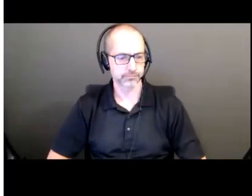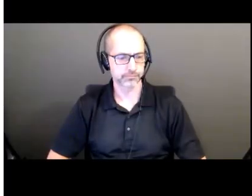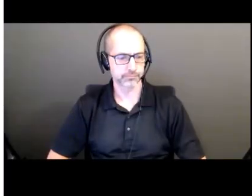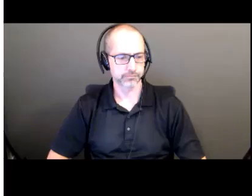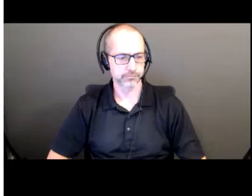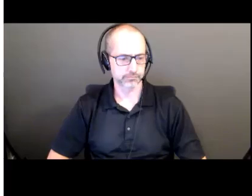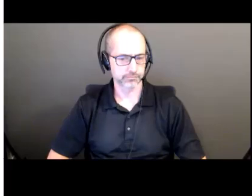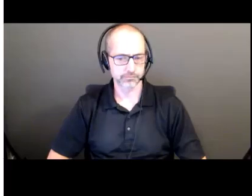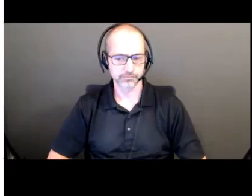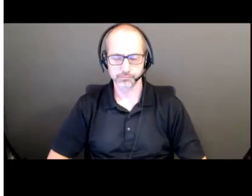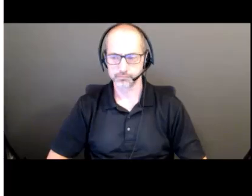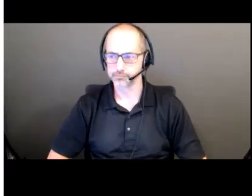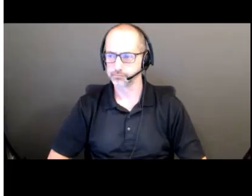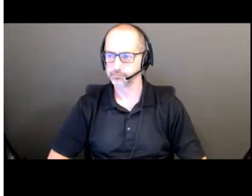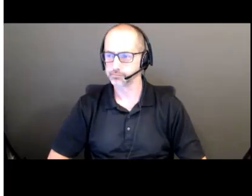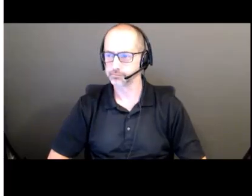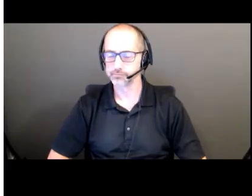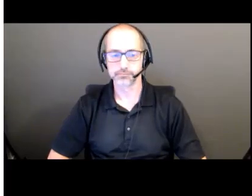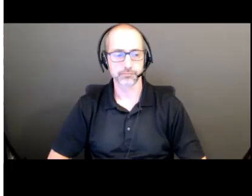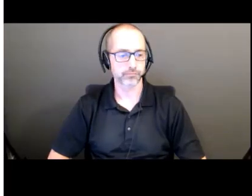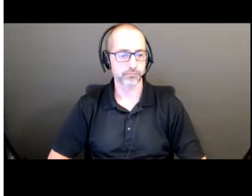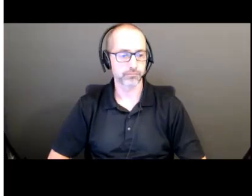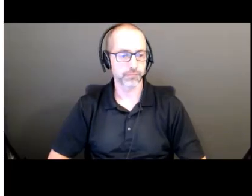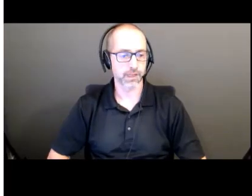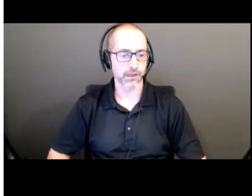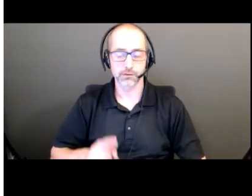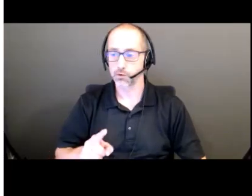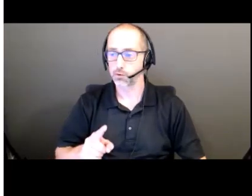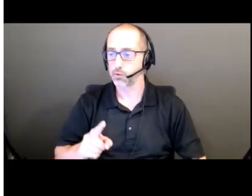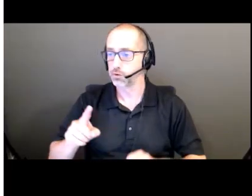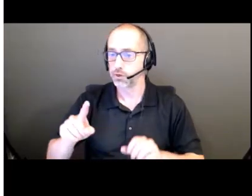With the Activity Plan and Activity Timeline